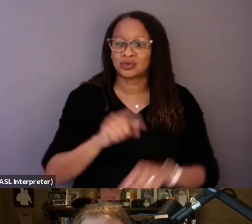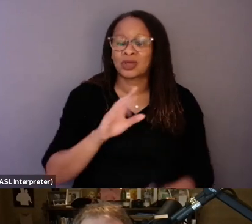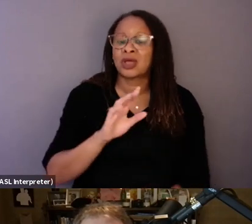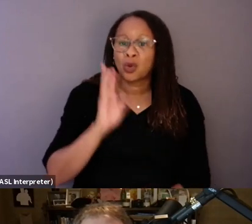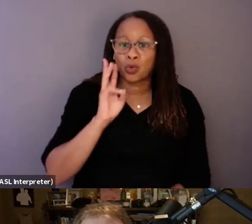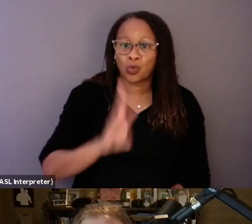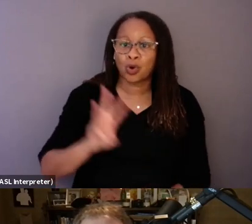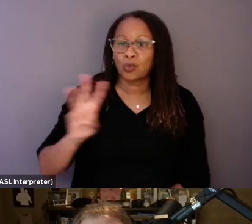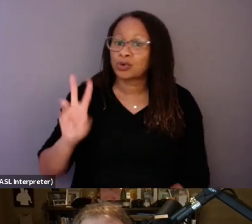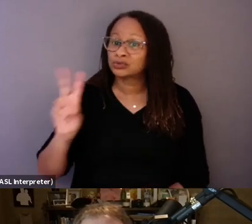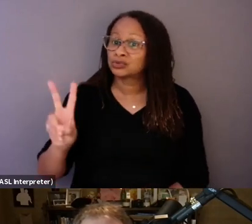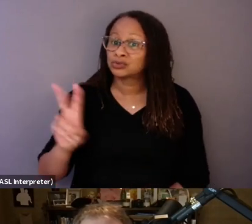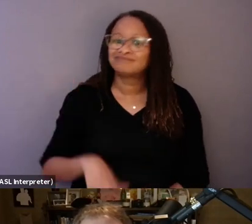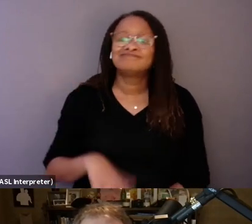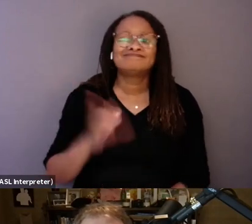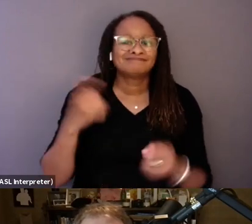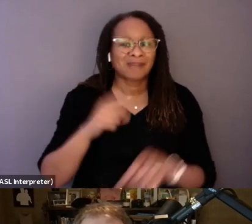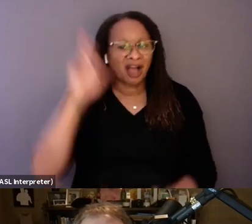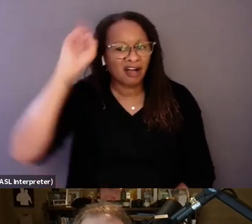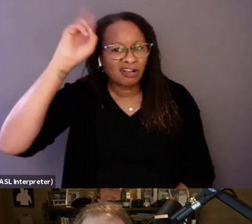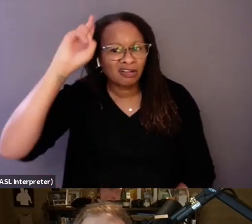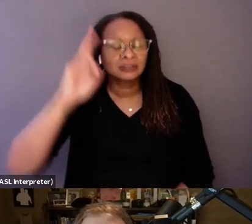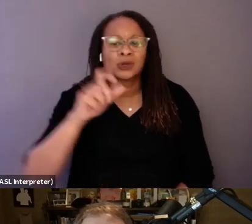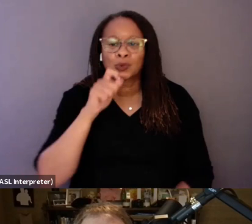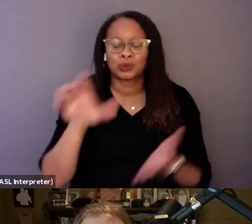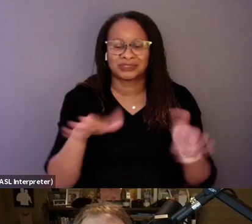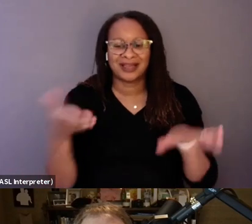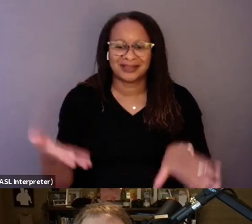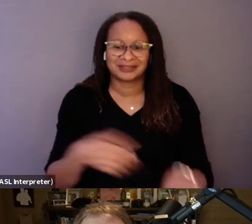He had an uncle who actually perished in his...